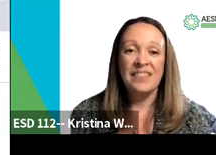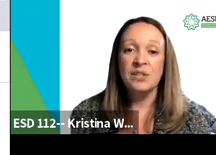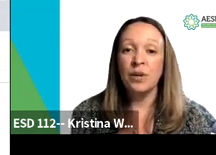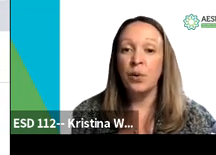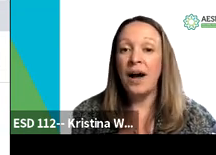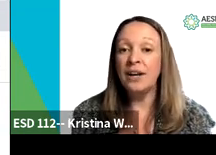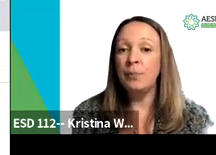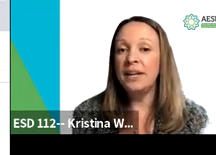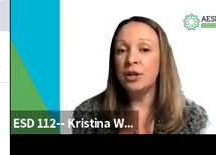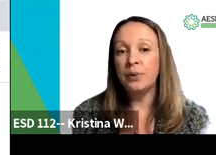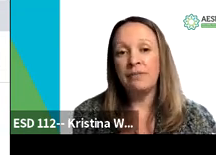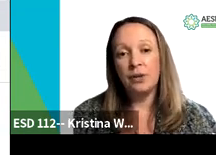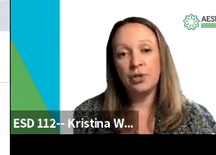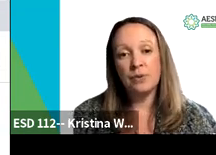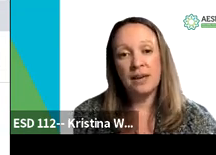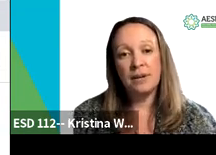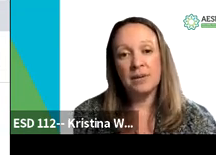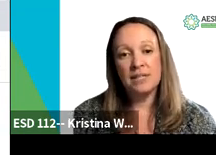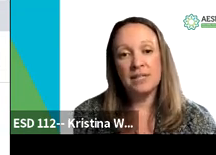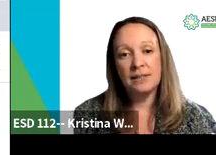ESD 112-- Kristina Wambold: This require peer review shows up and I'm going to select that.